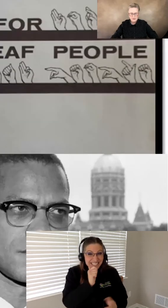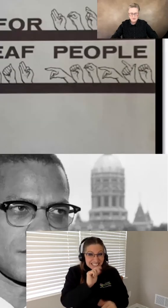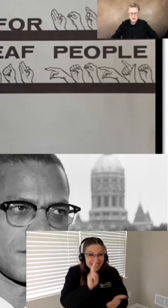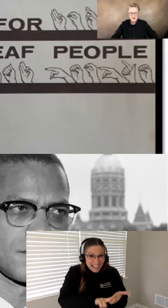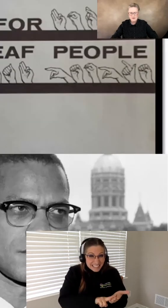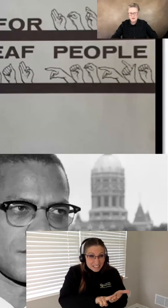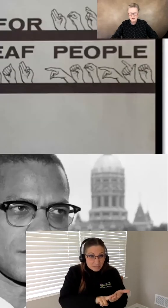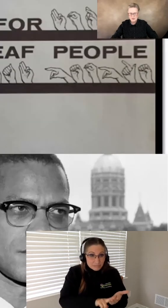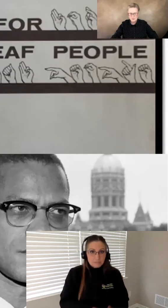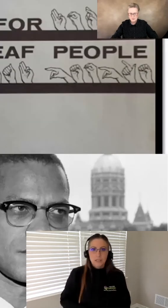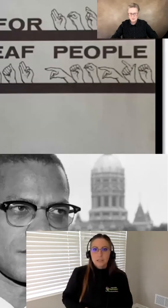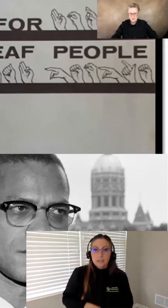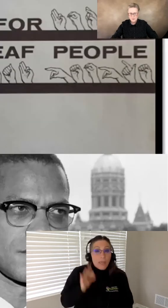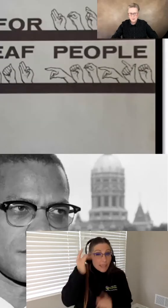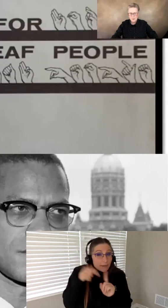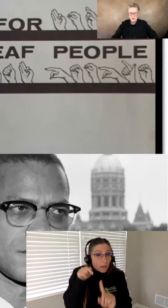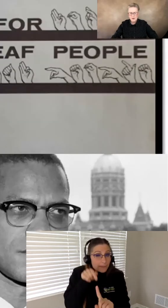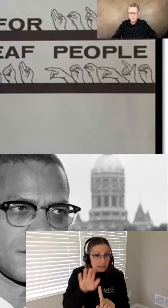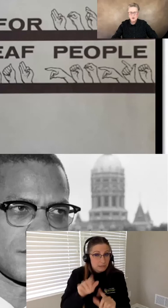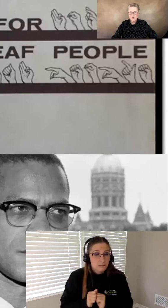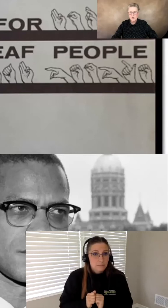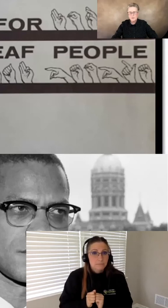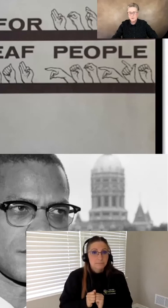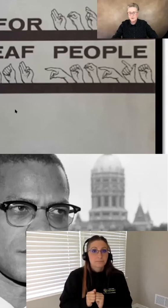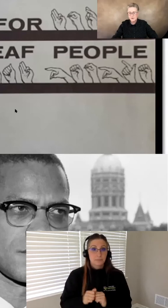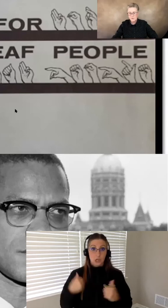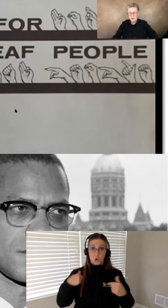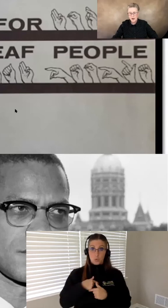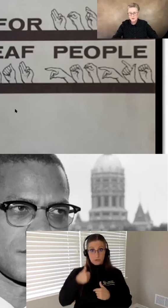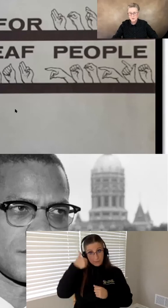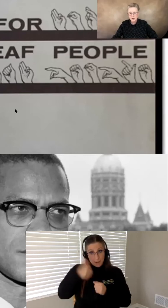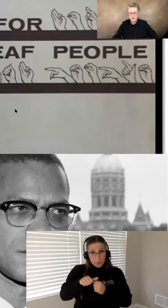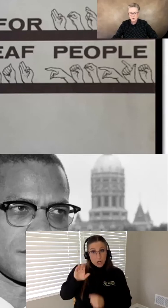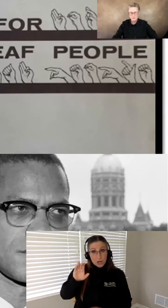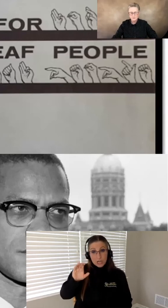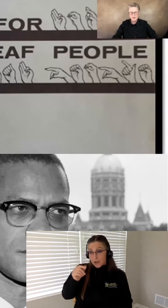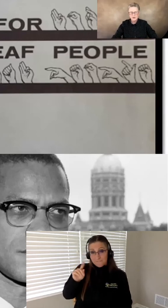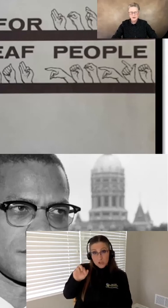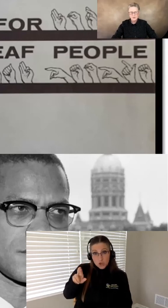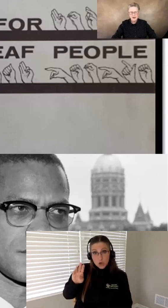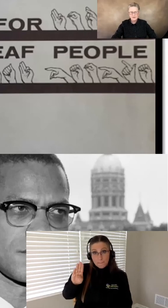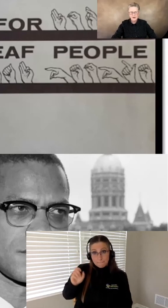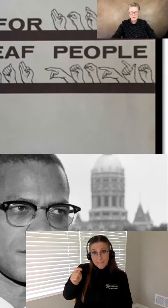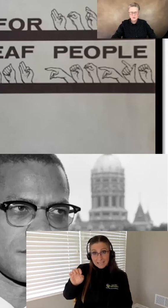think about this . . . here we were, remember the Governor Baxter Manual, we had that first